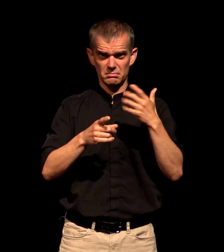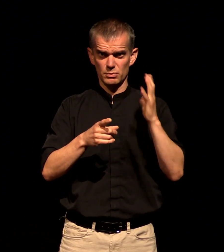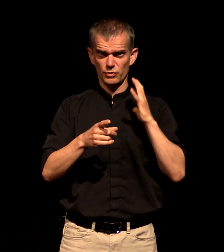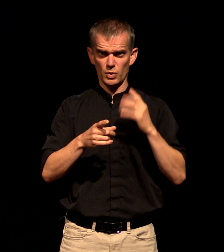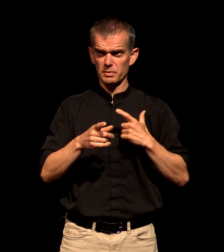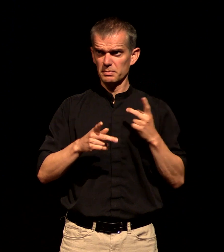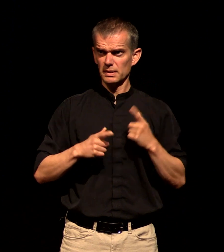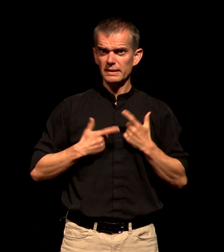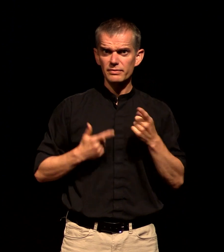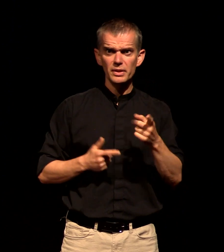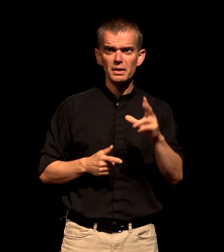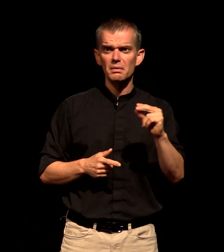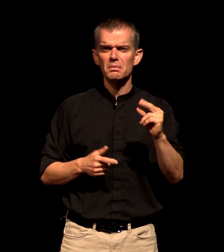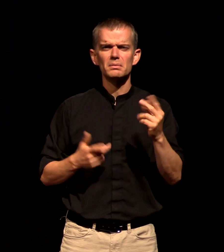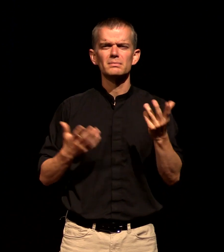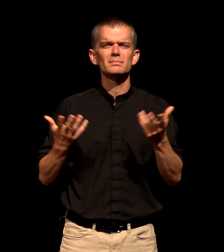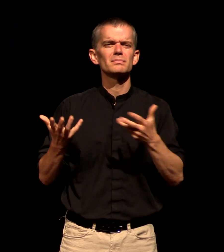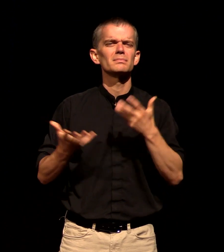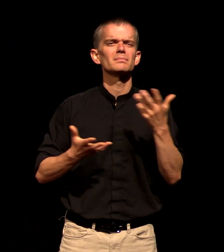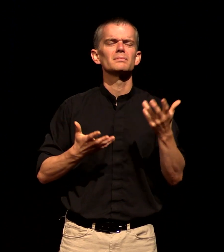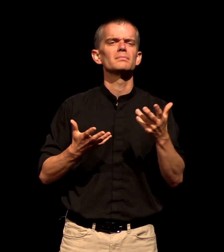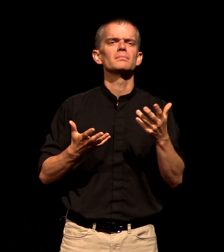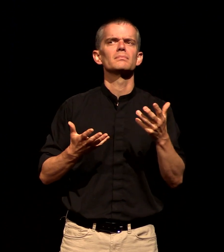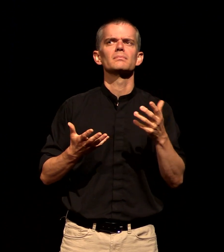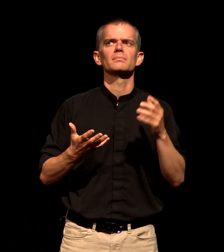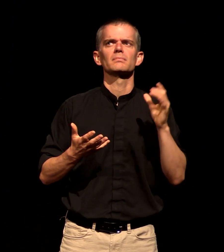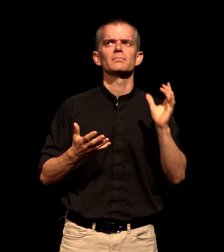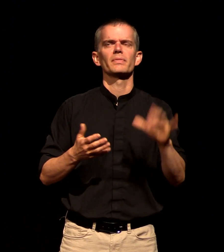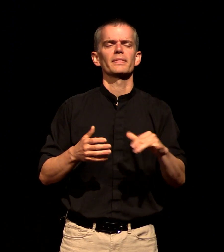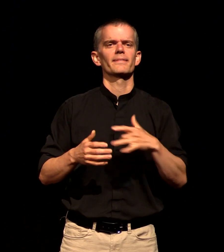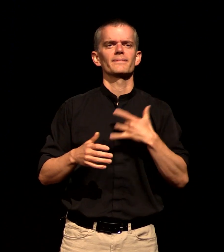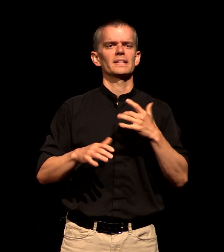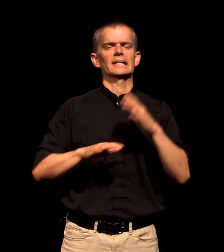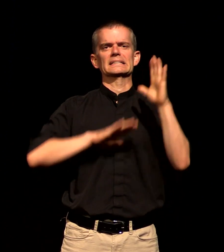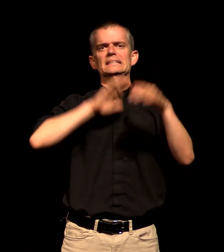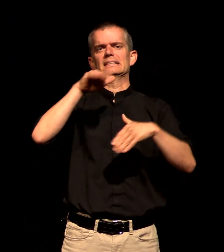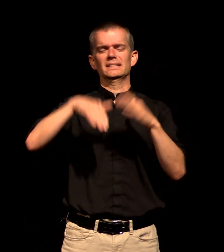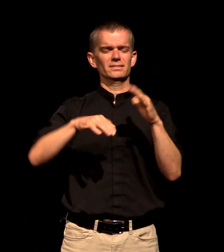once, and that seeming was as strong as this. What can that